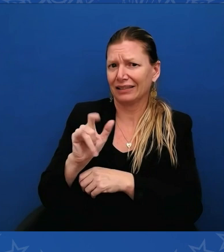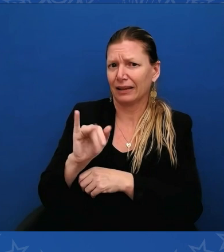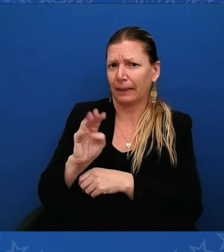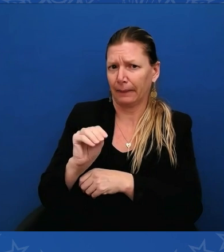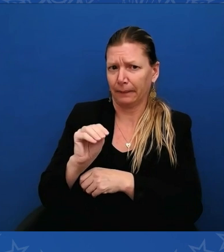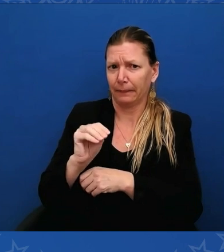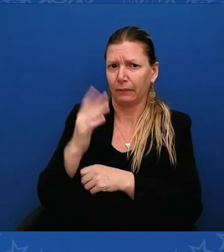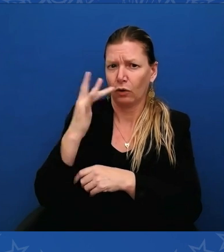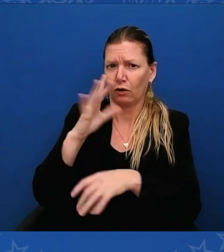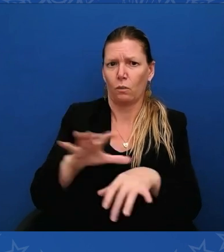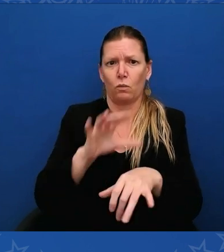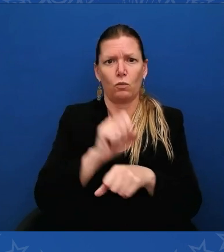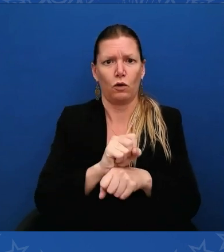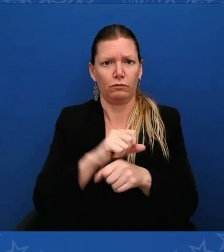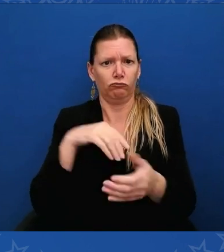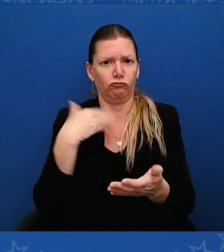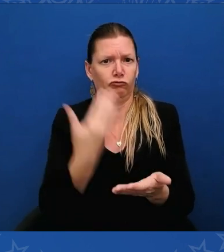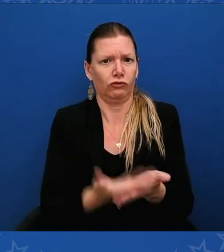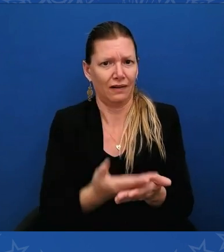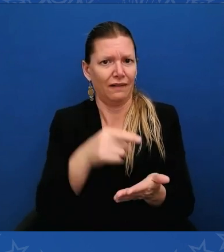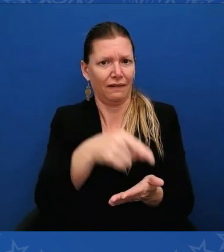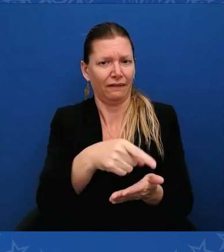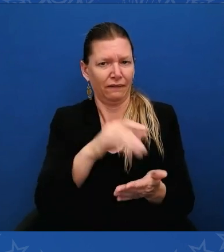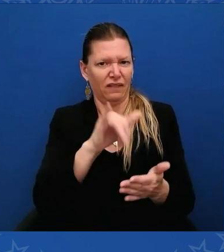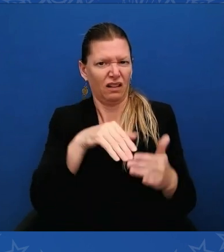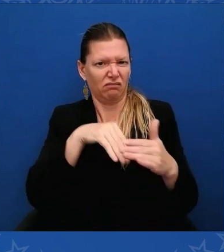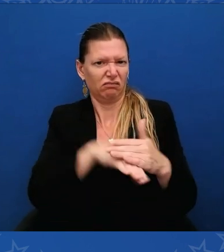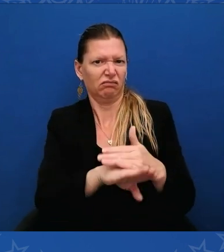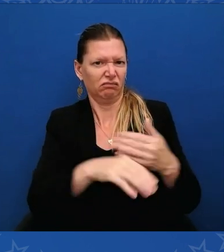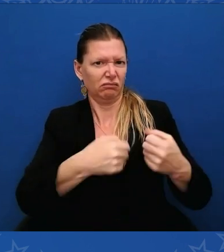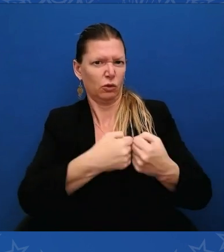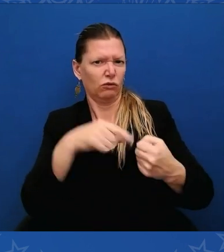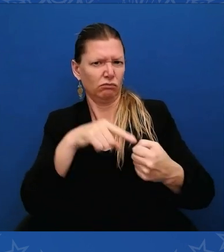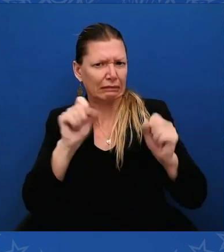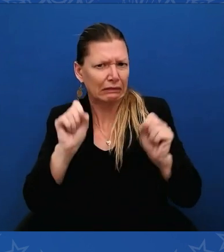none.